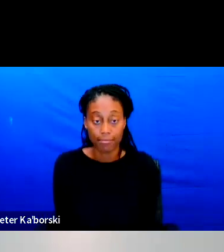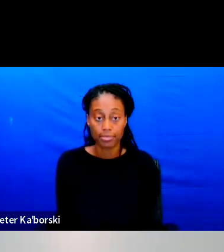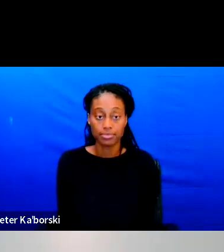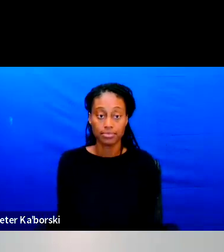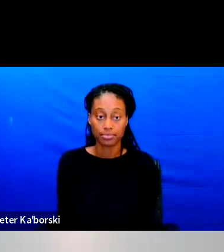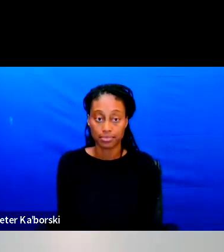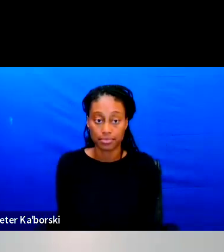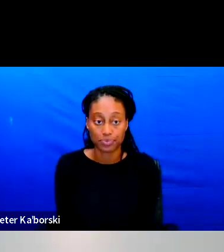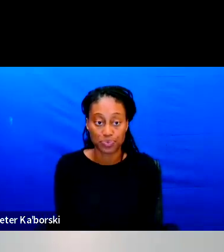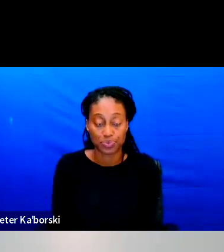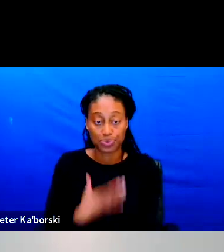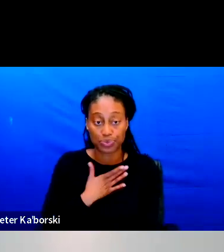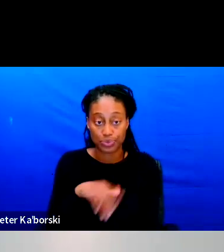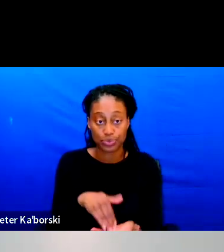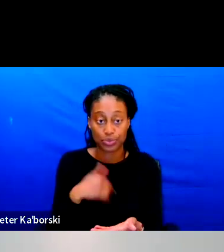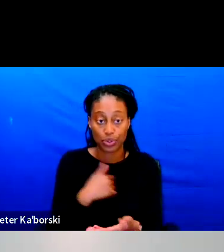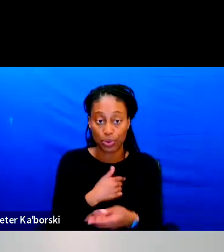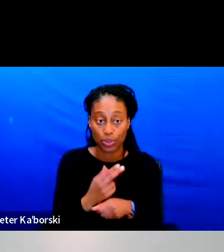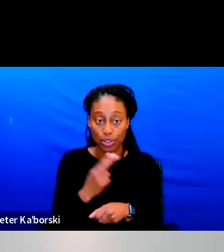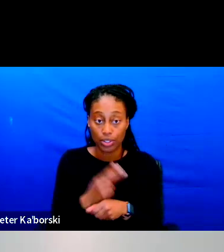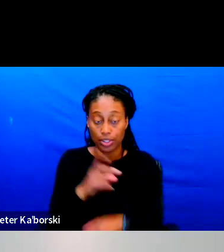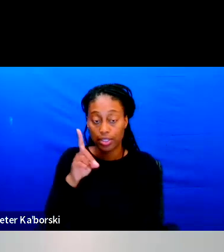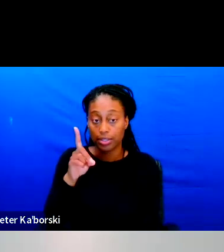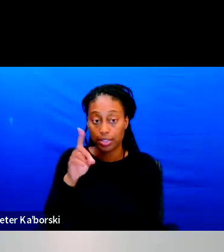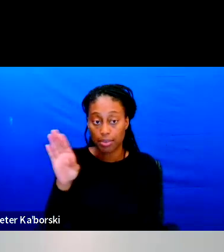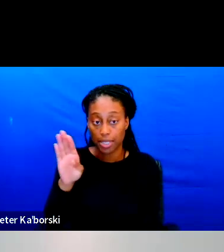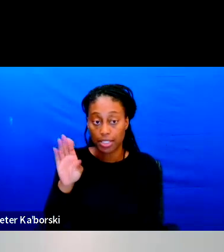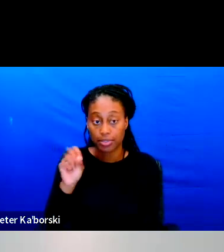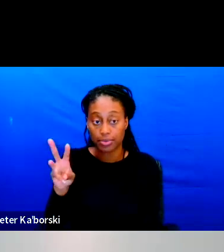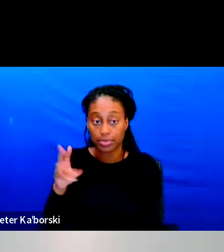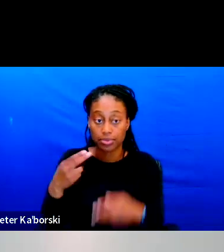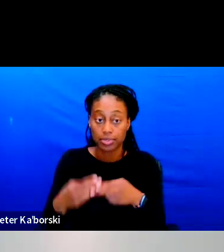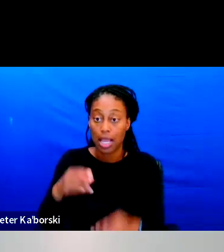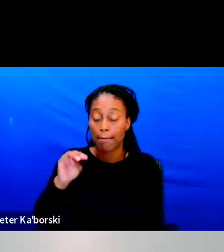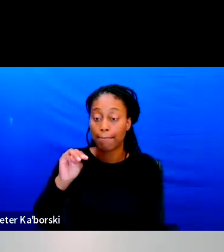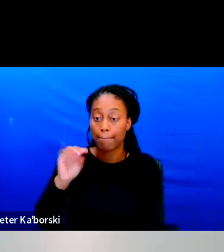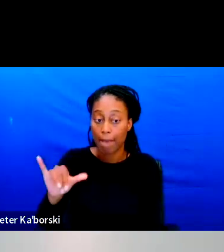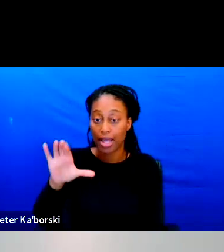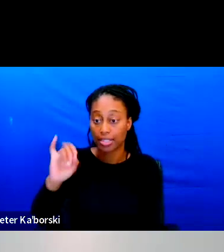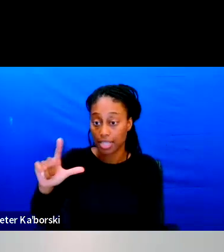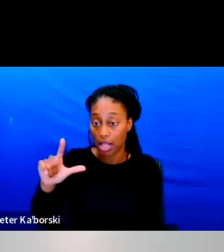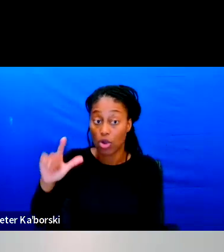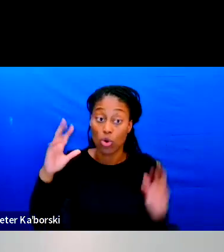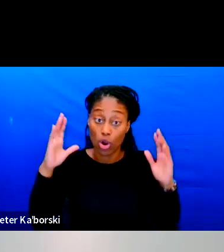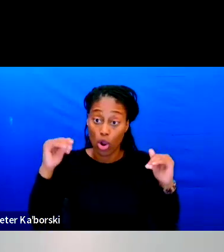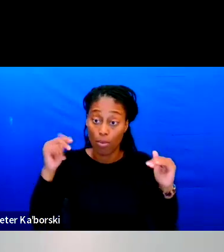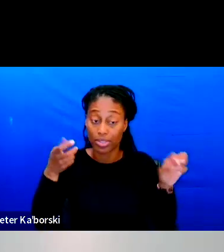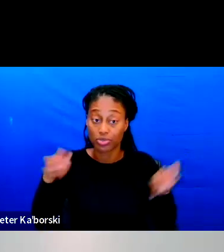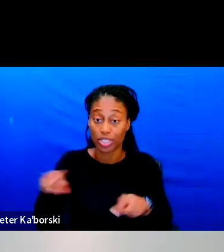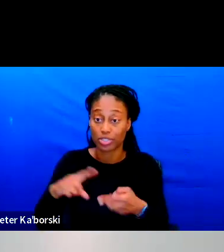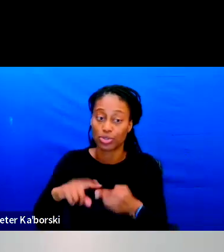Selina Butcher: my center. We use this database software called my seal. We're hoping to get switched over to sales suite.